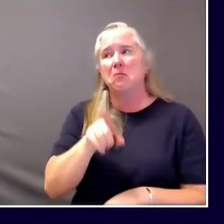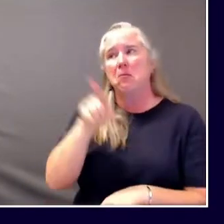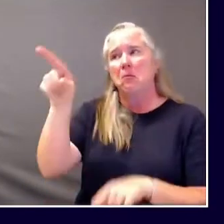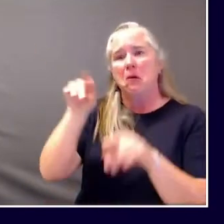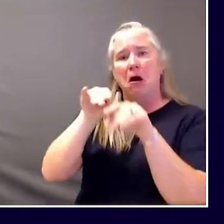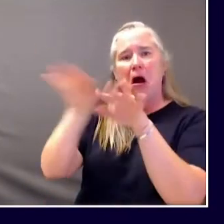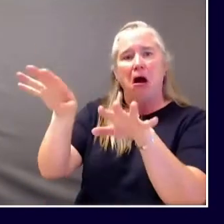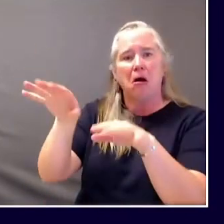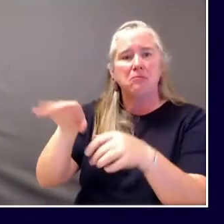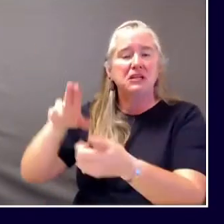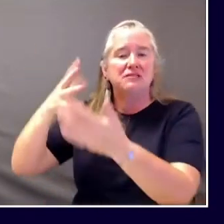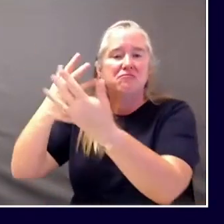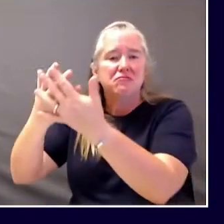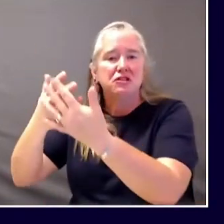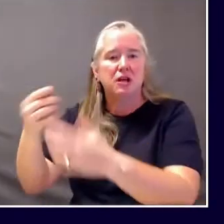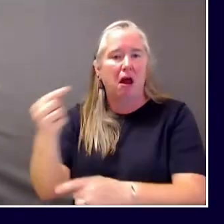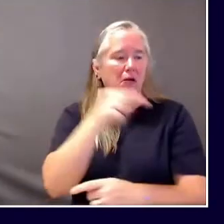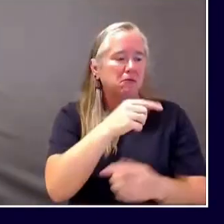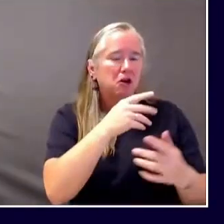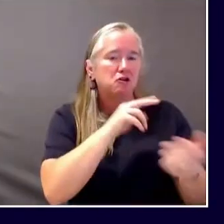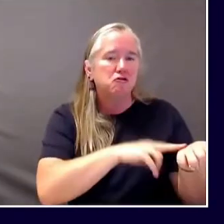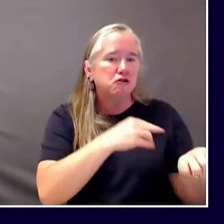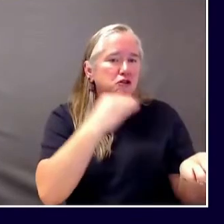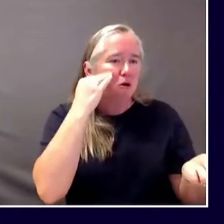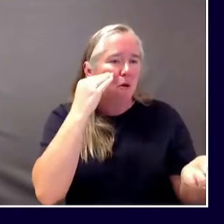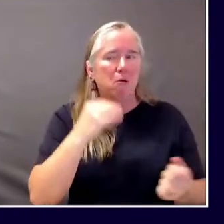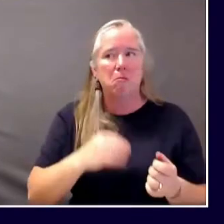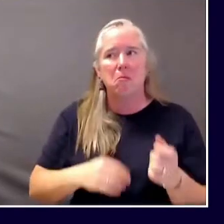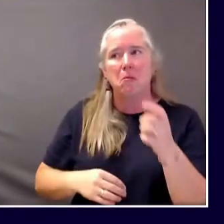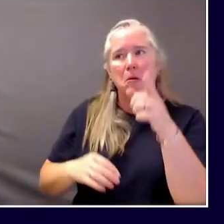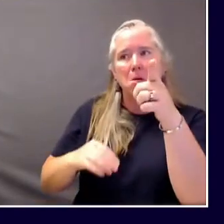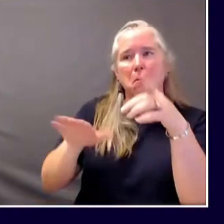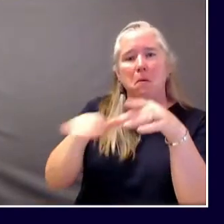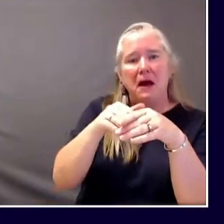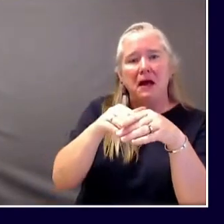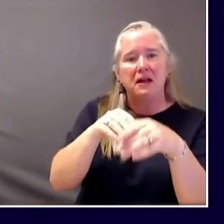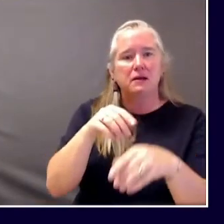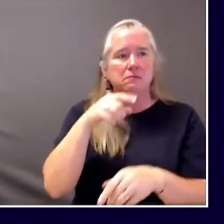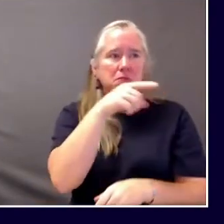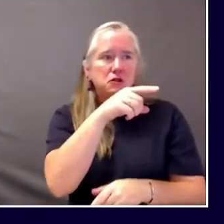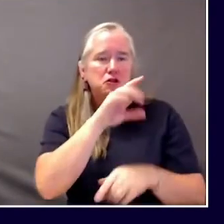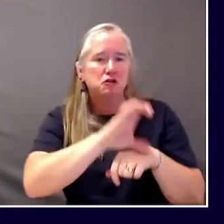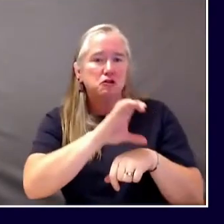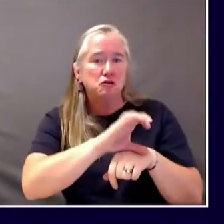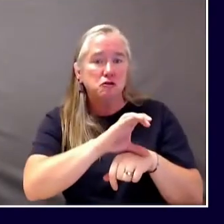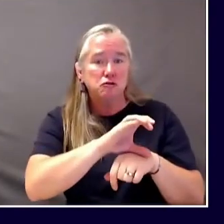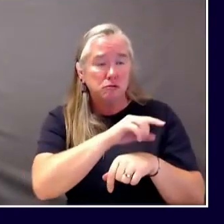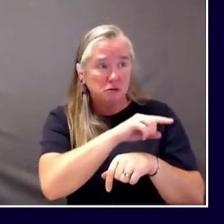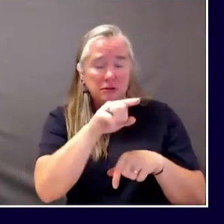particular workplace a church